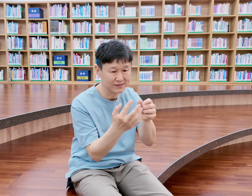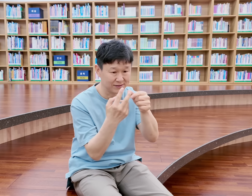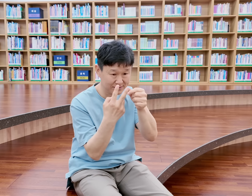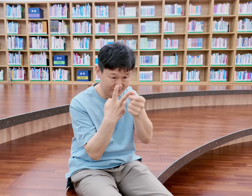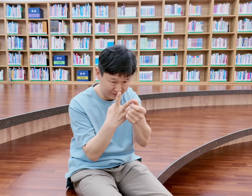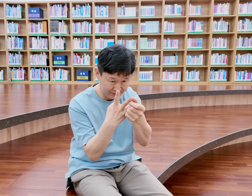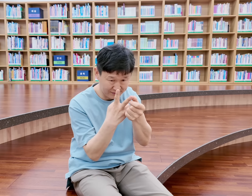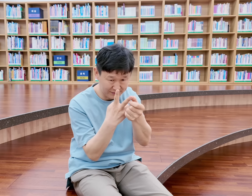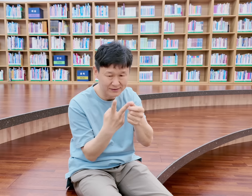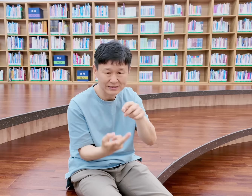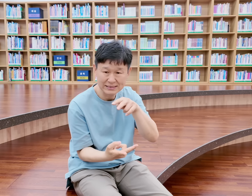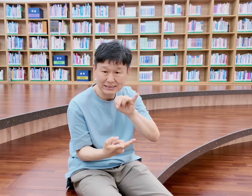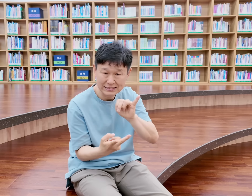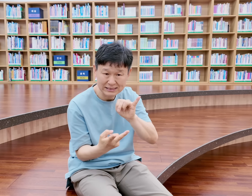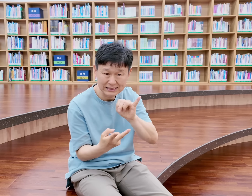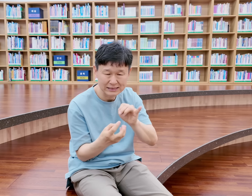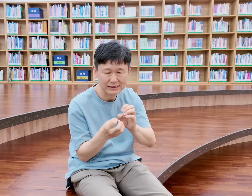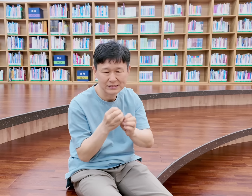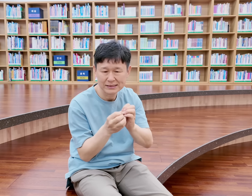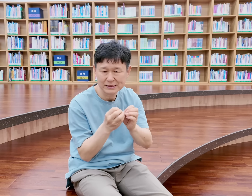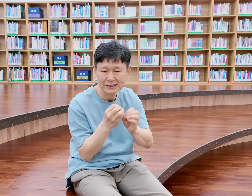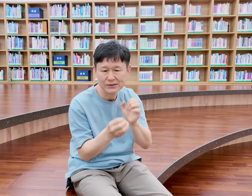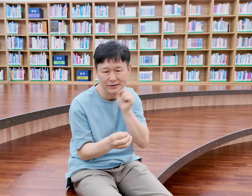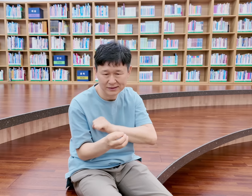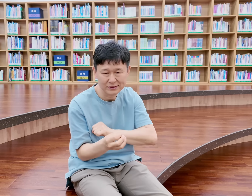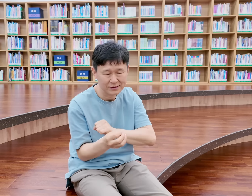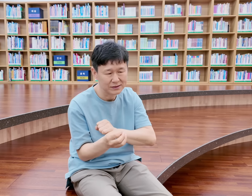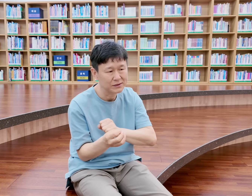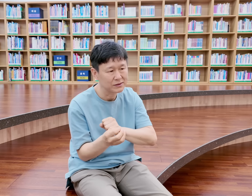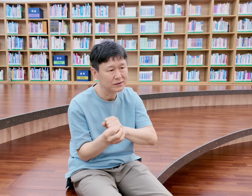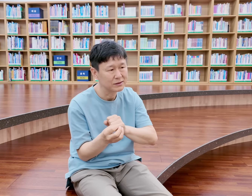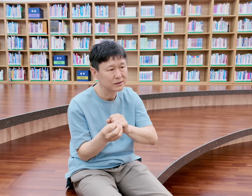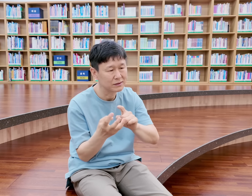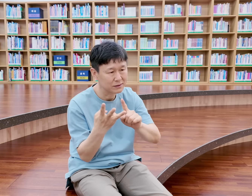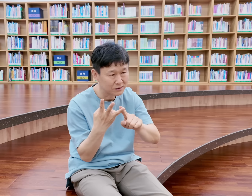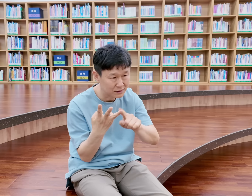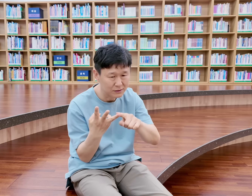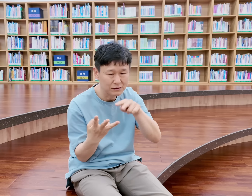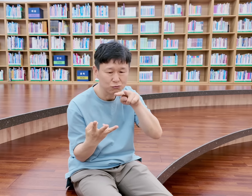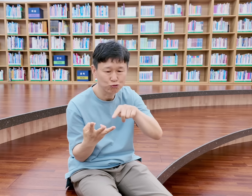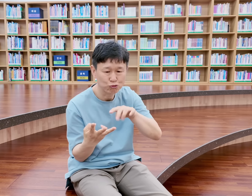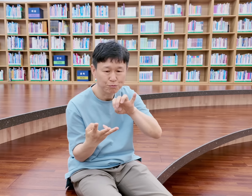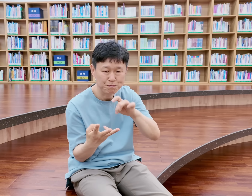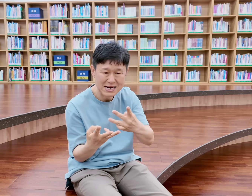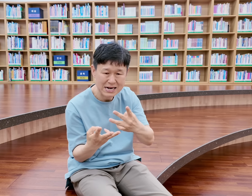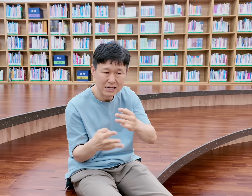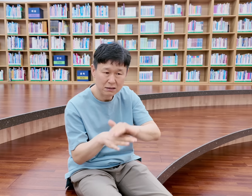Next, I like poetry, and lastly, I enjoy reading essays.